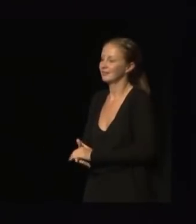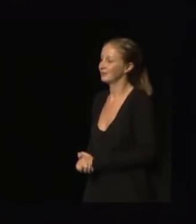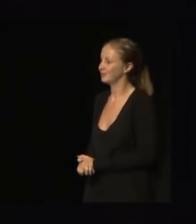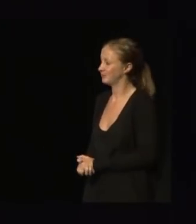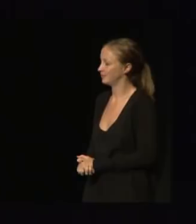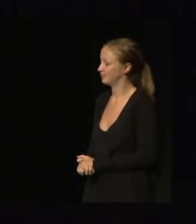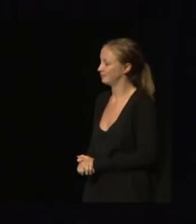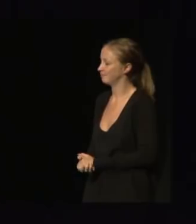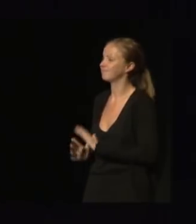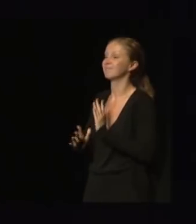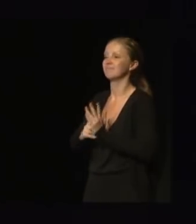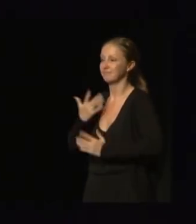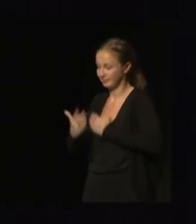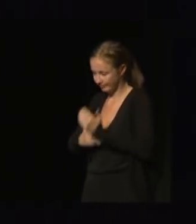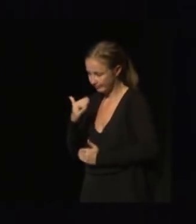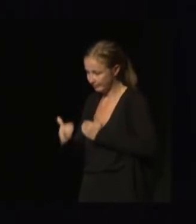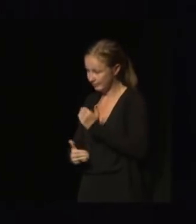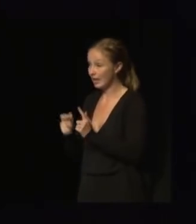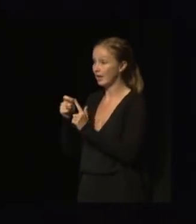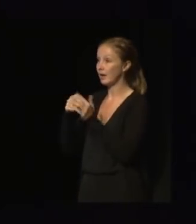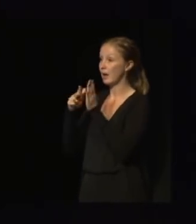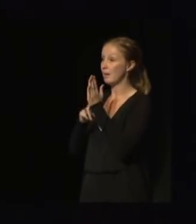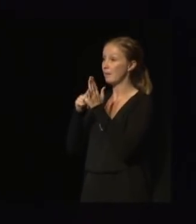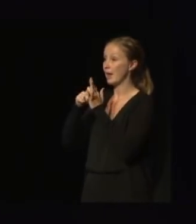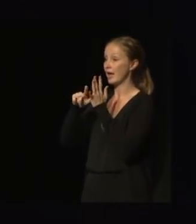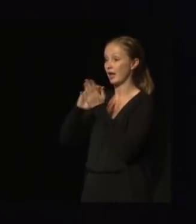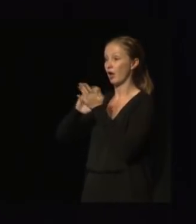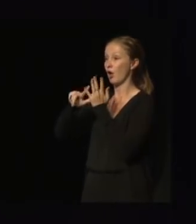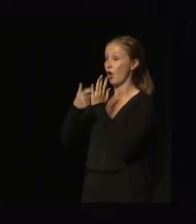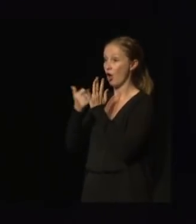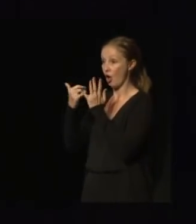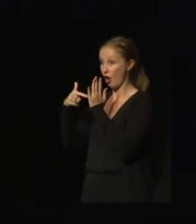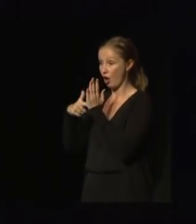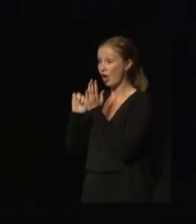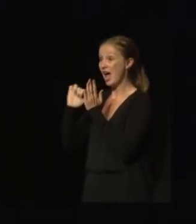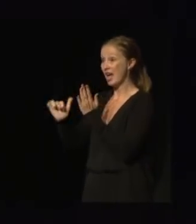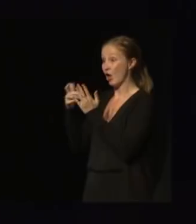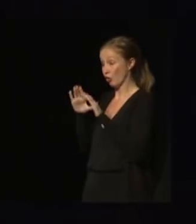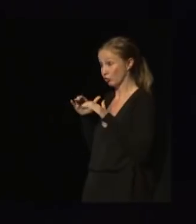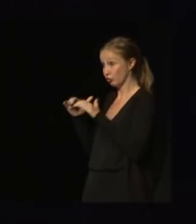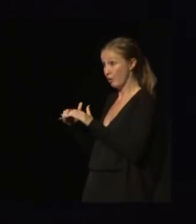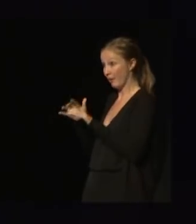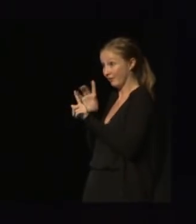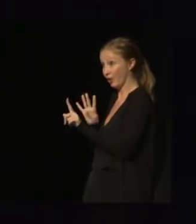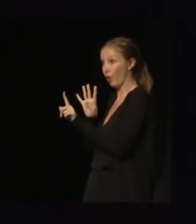And the -- Pankhurst and her followers have an absolute gift for the -- for generating publicity.